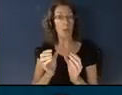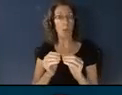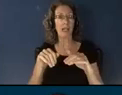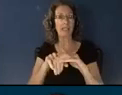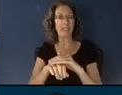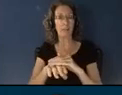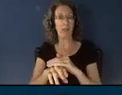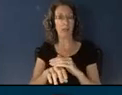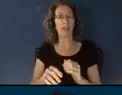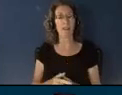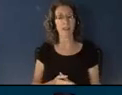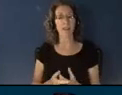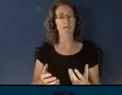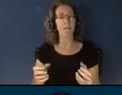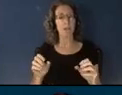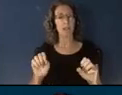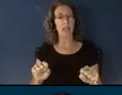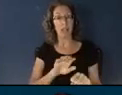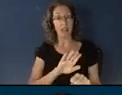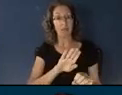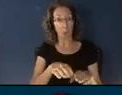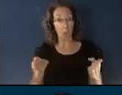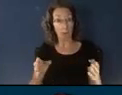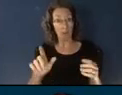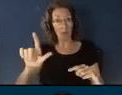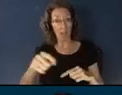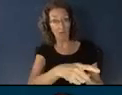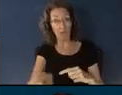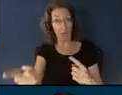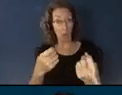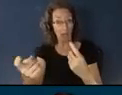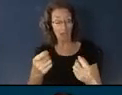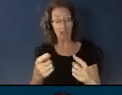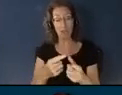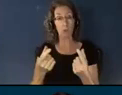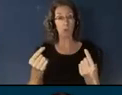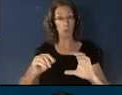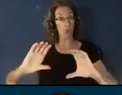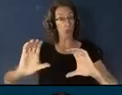There will be opportunities to ask questions please either use the chat feature or else